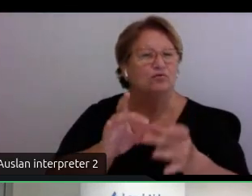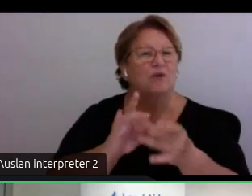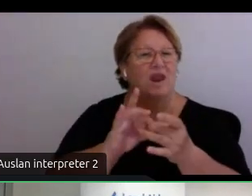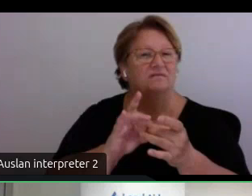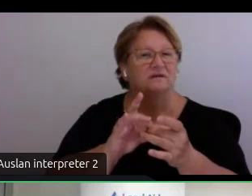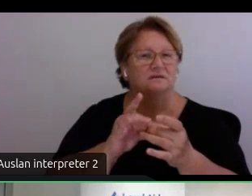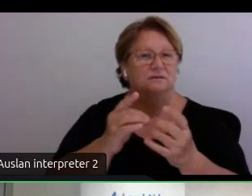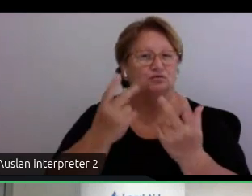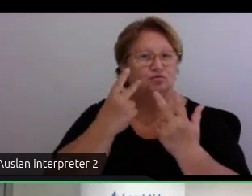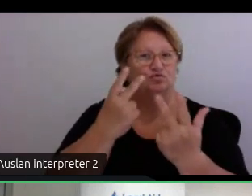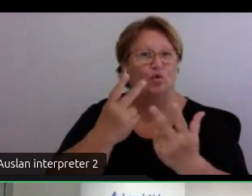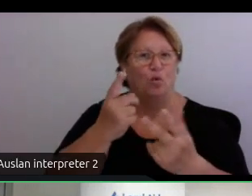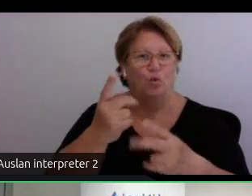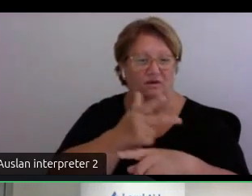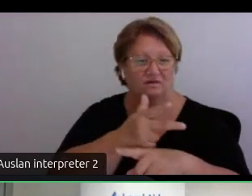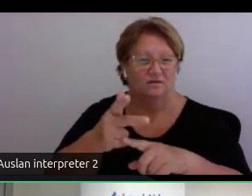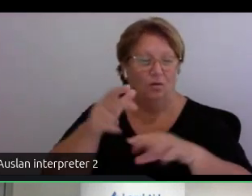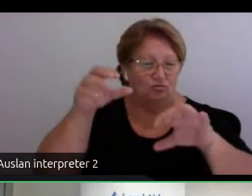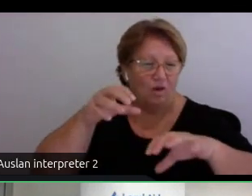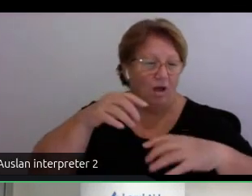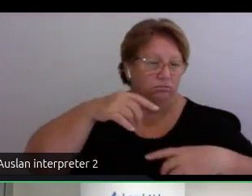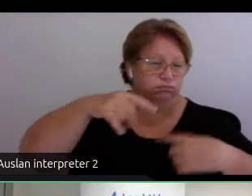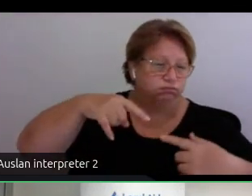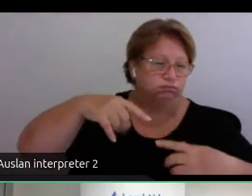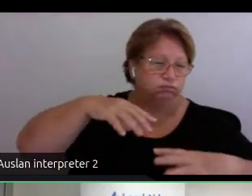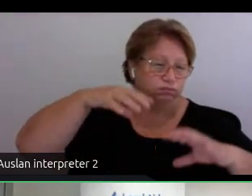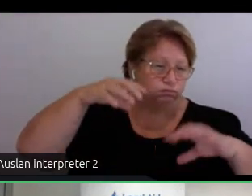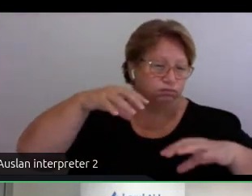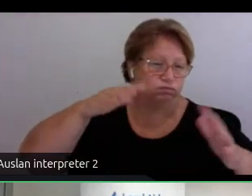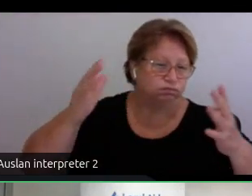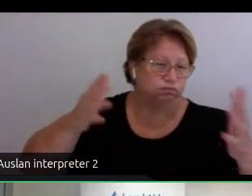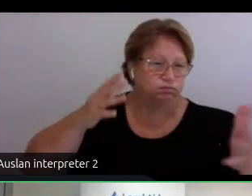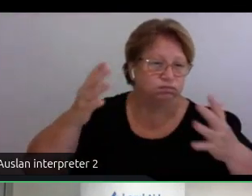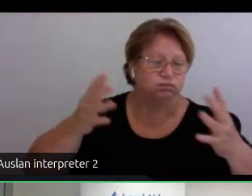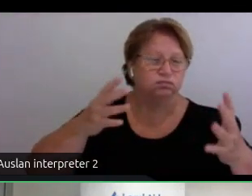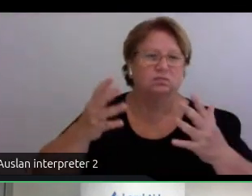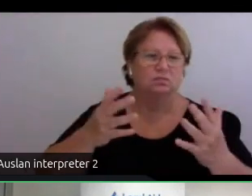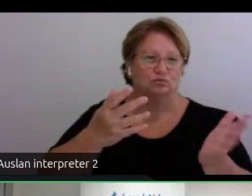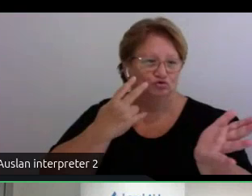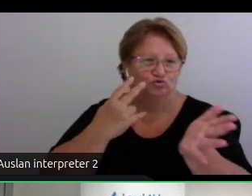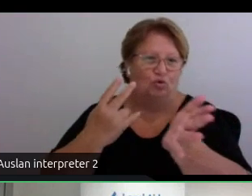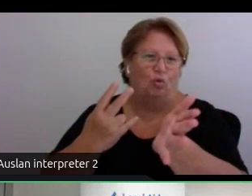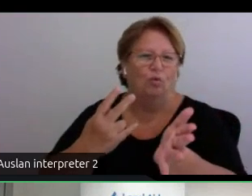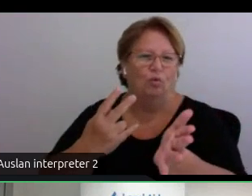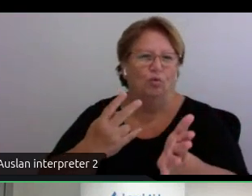It supports your case of this is what happened on that day. This is how this uh damage was caused.